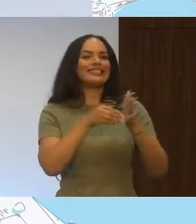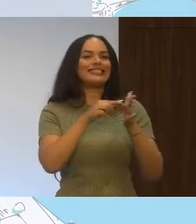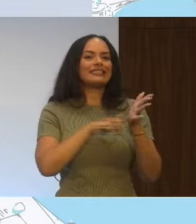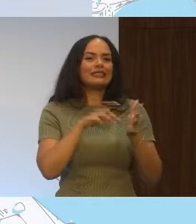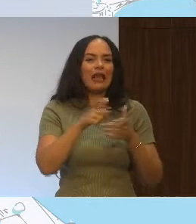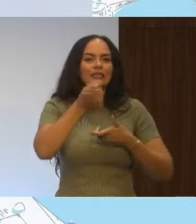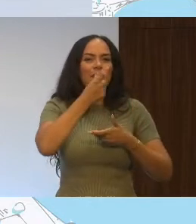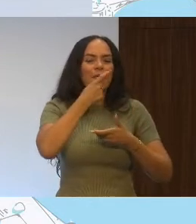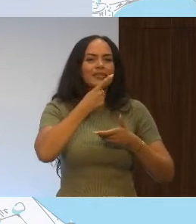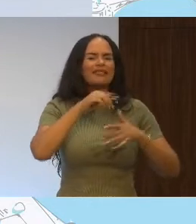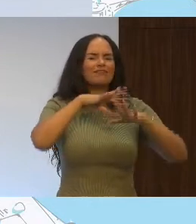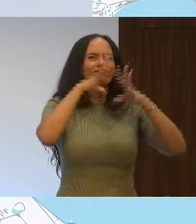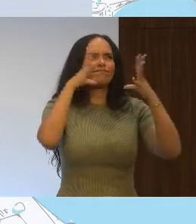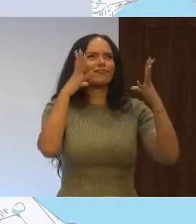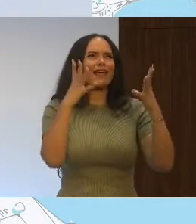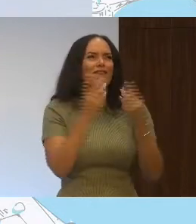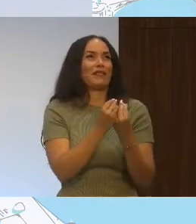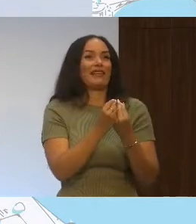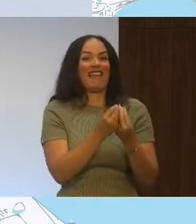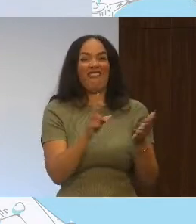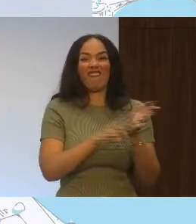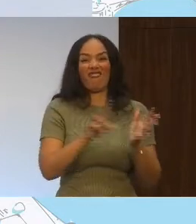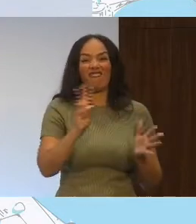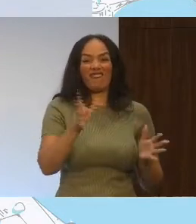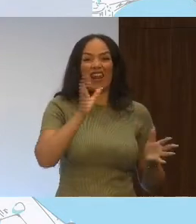via reiki and vinegar at best.